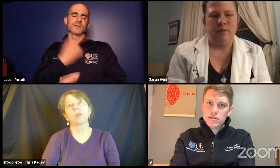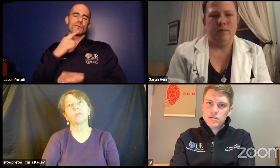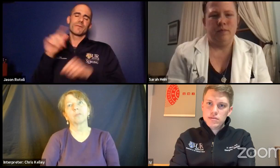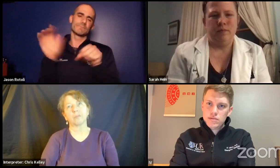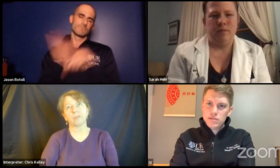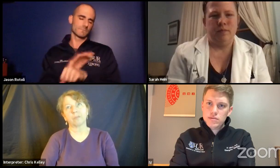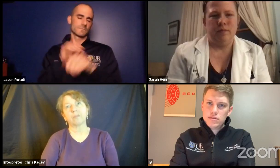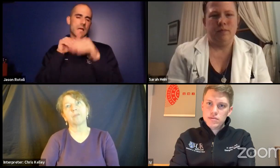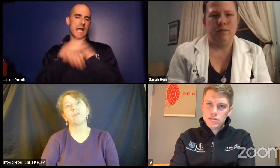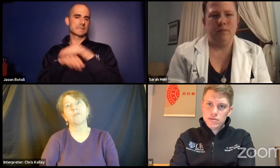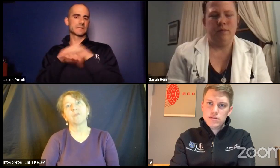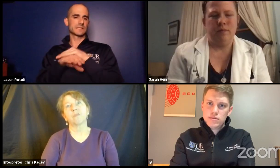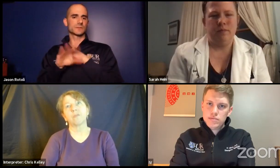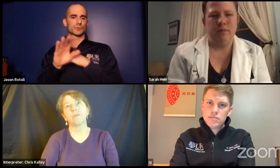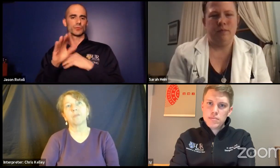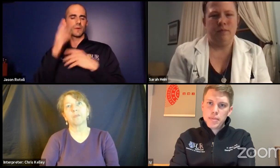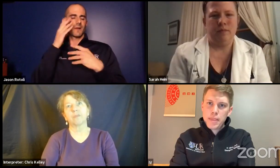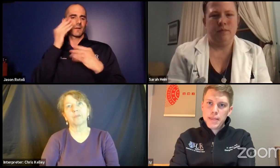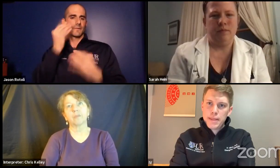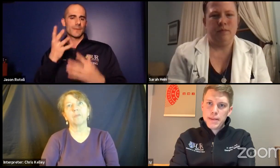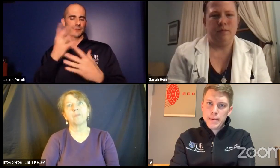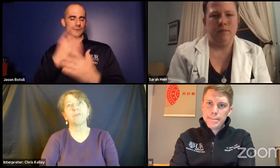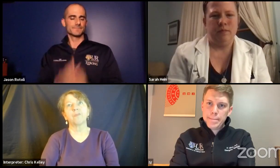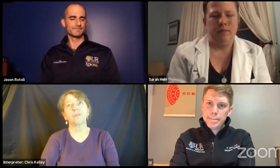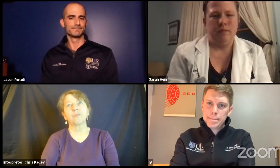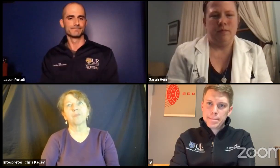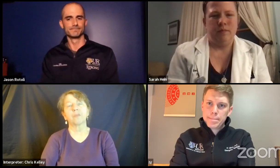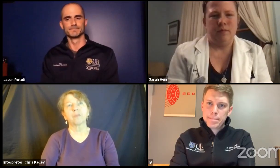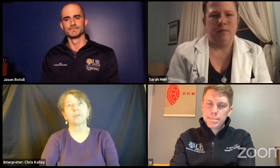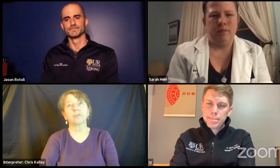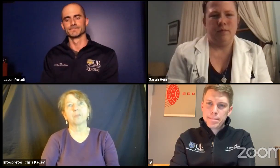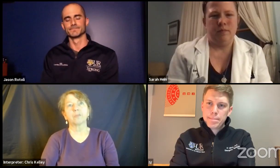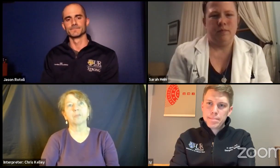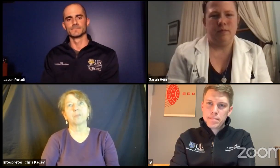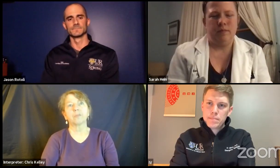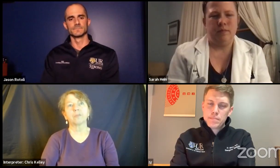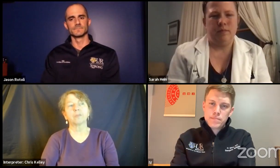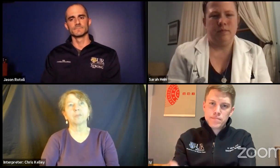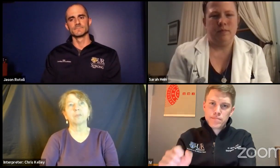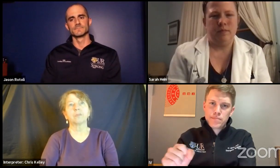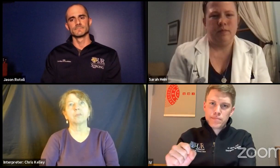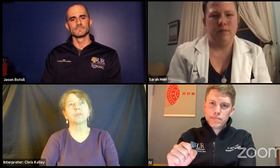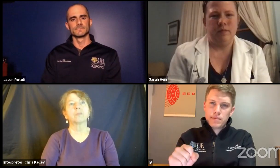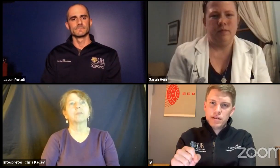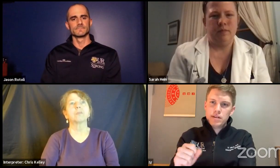typically come to our care because we don't need an interpreter. We have direct